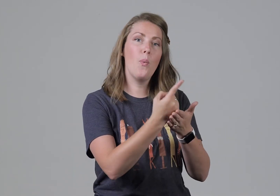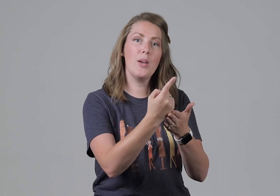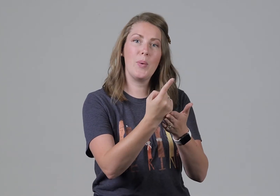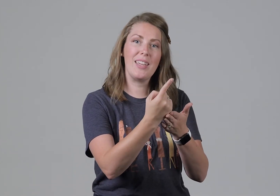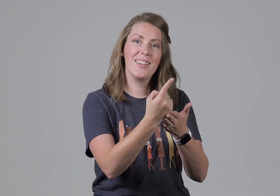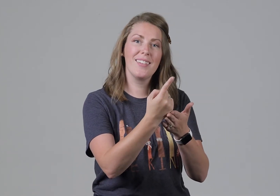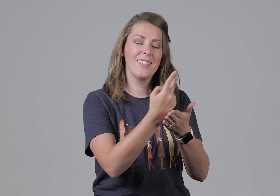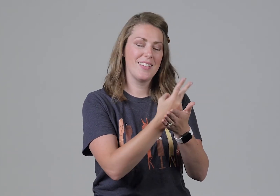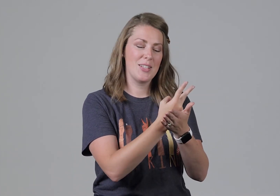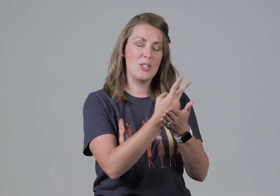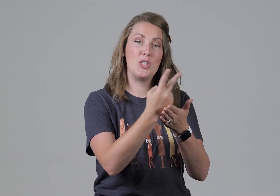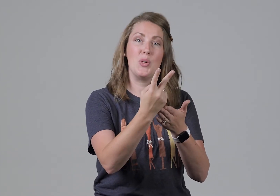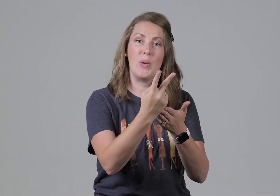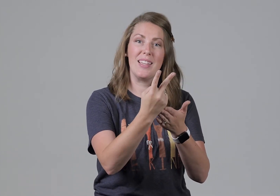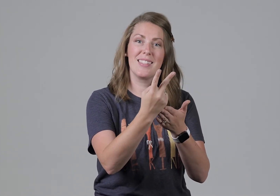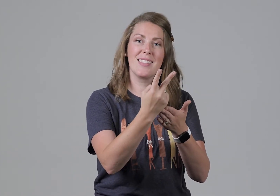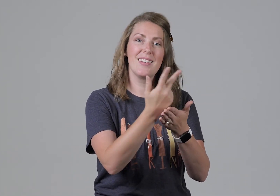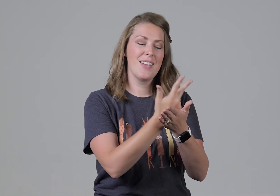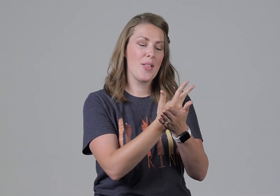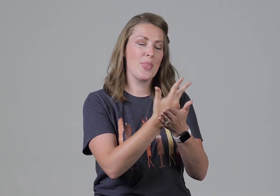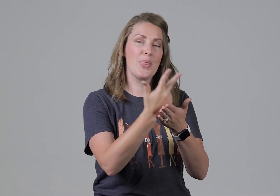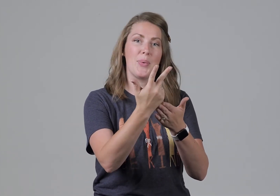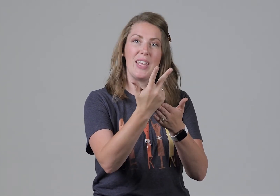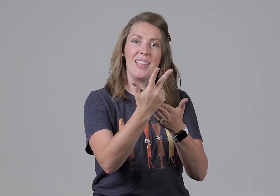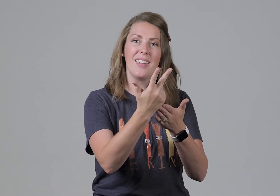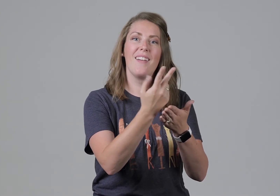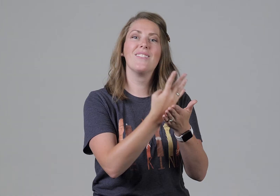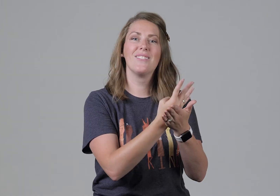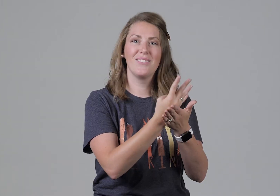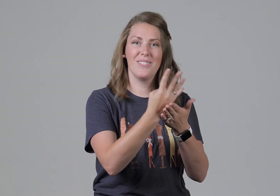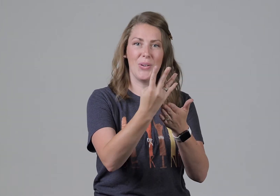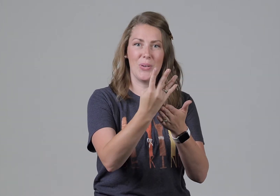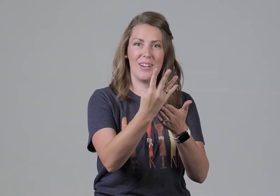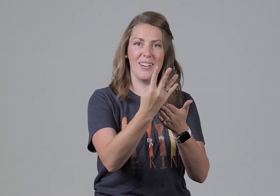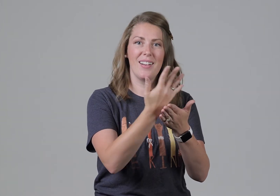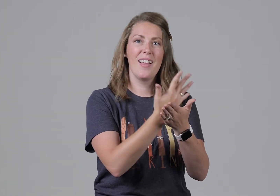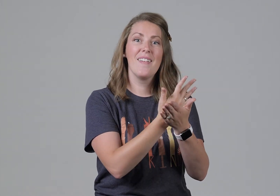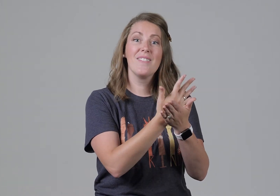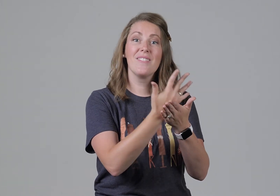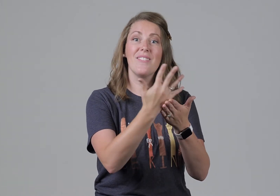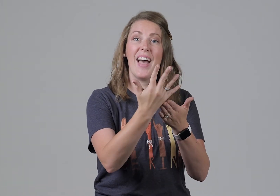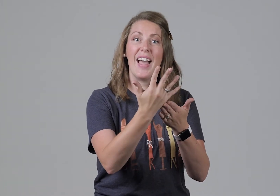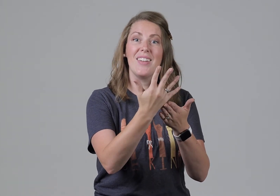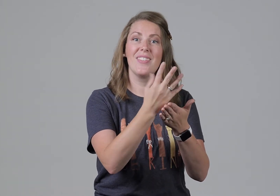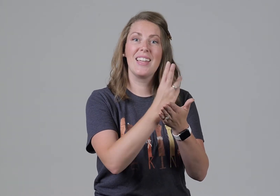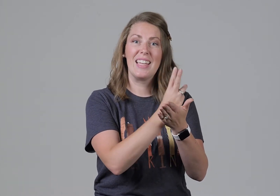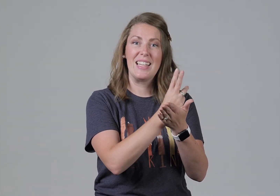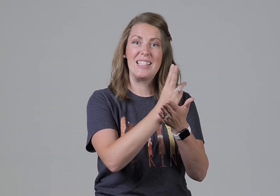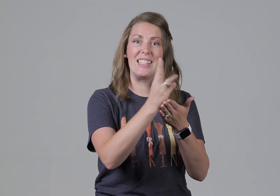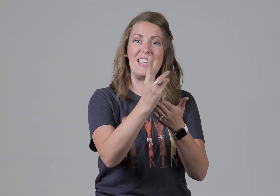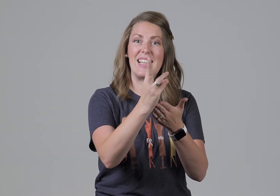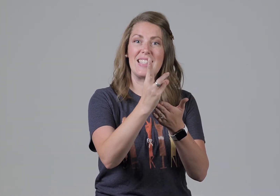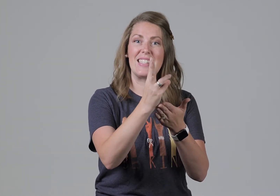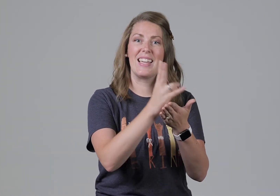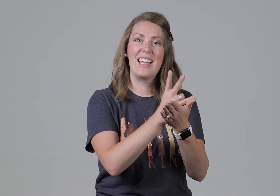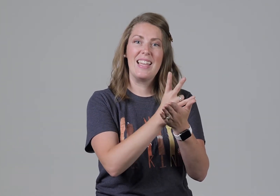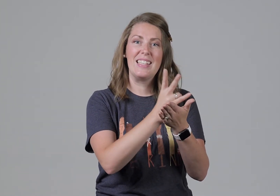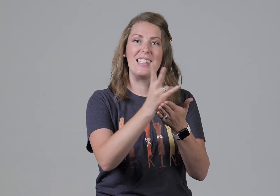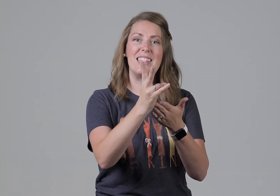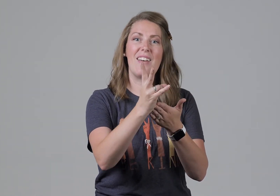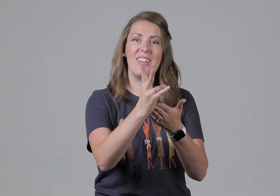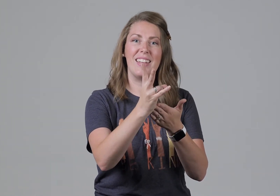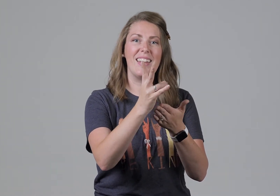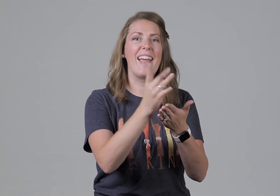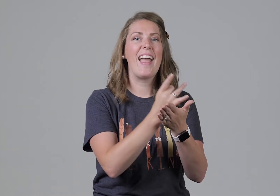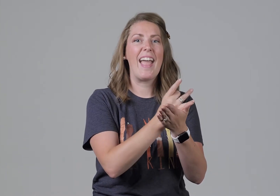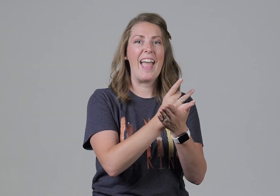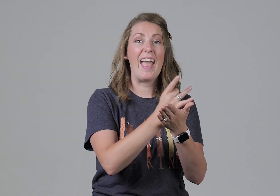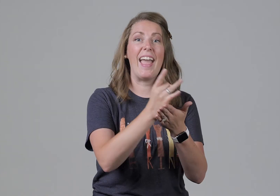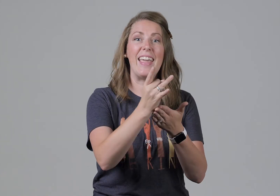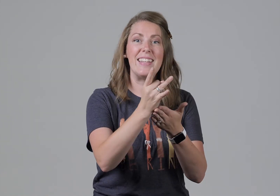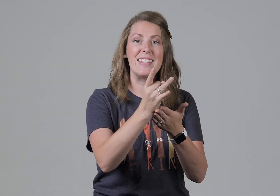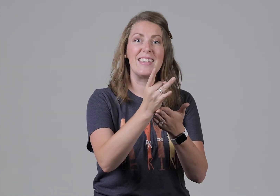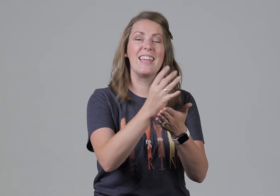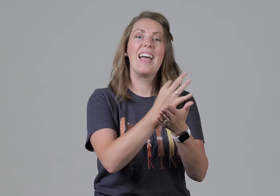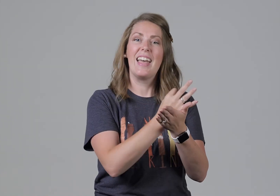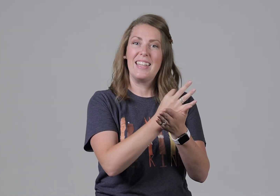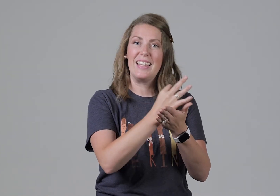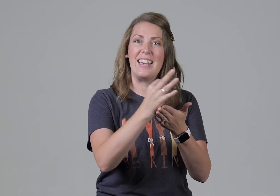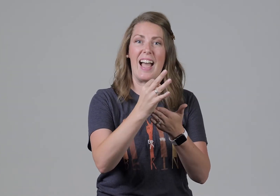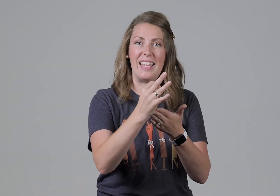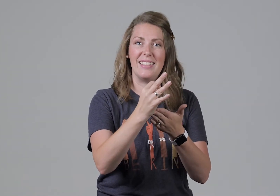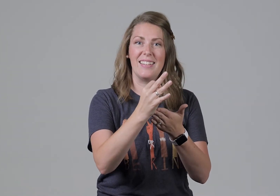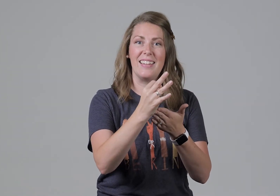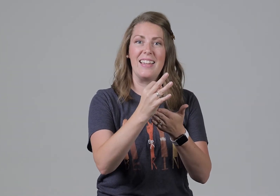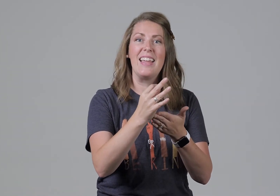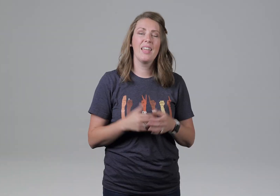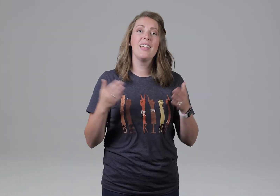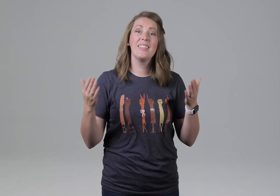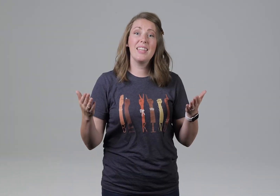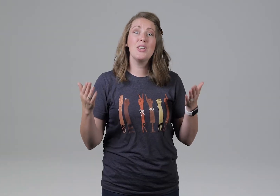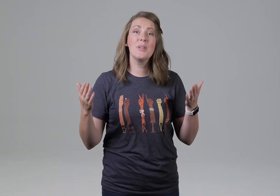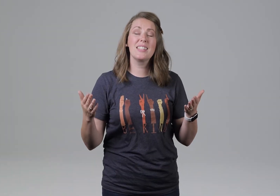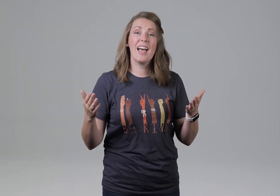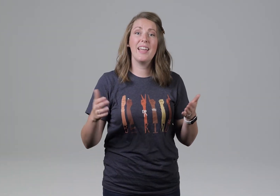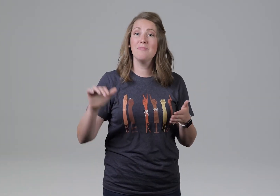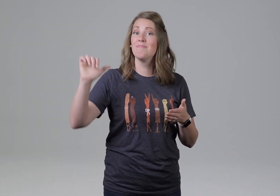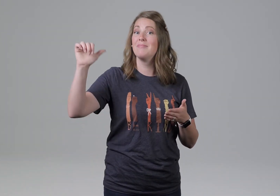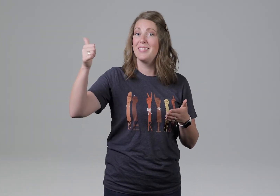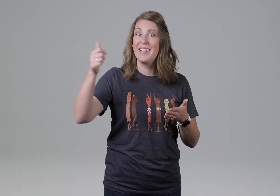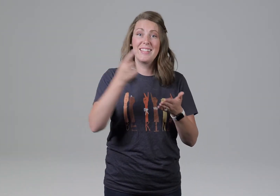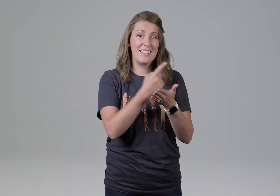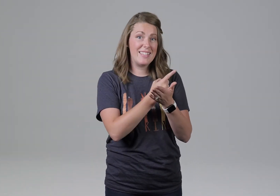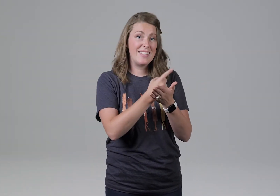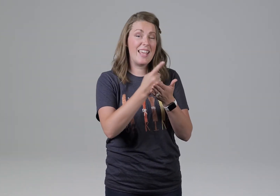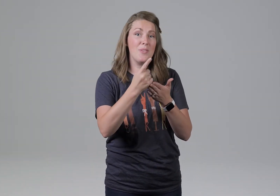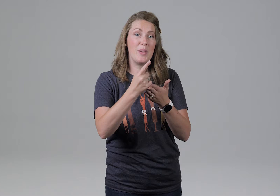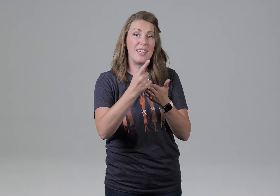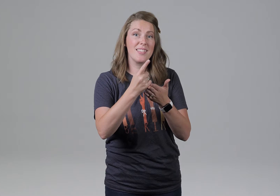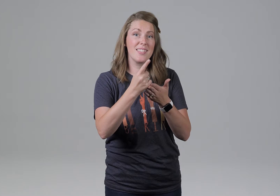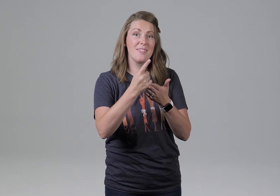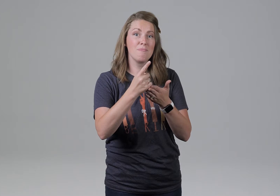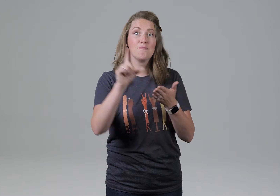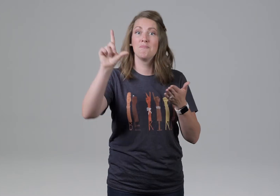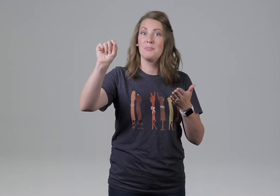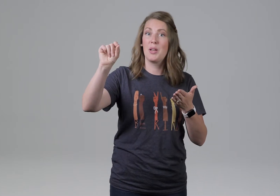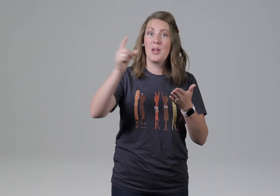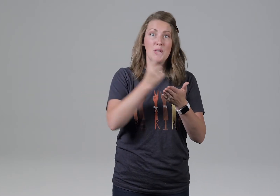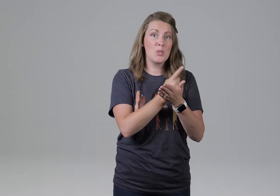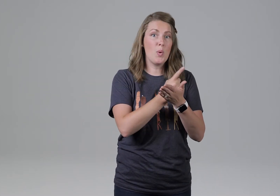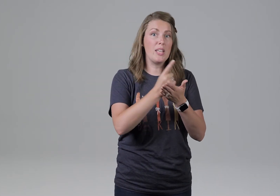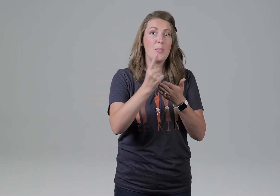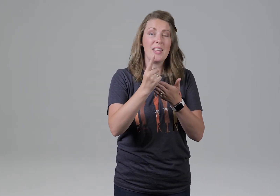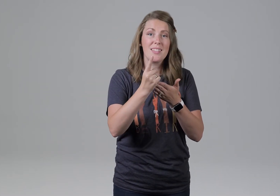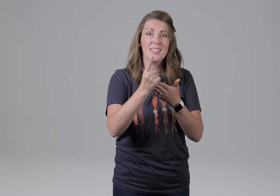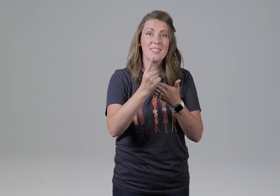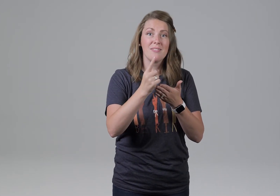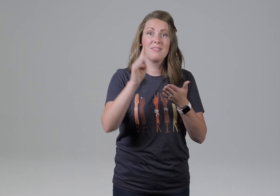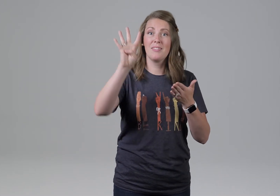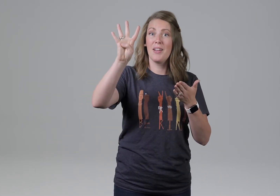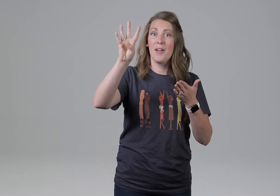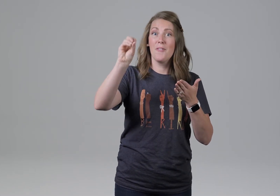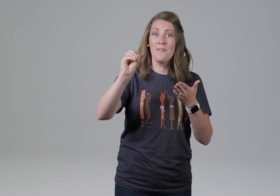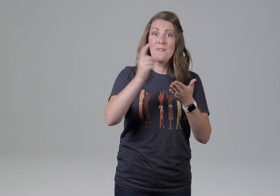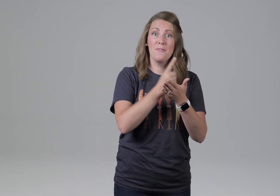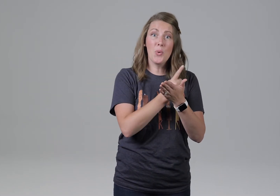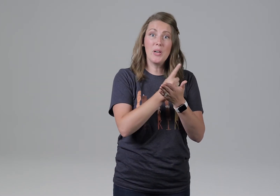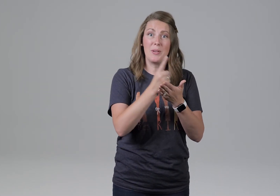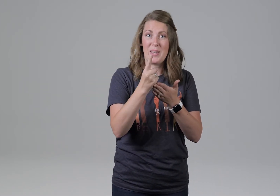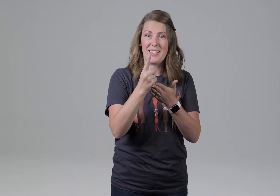one week, two weeks, three, four, five, six, seven, eight, nine, then you would sign 10 weeks, 20 weeks, 40 weeks,